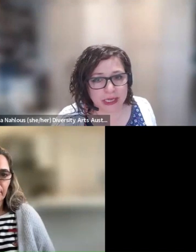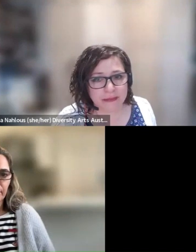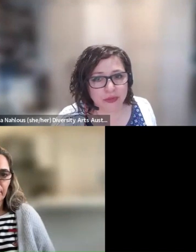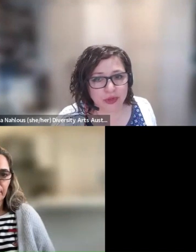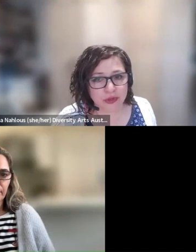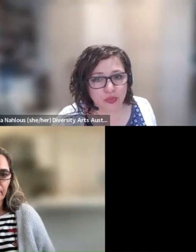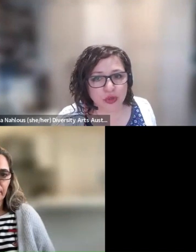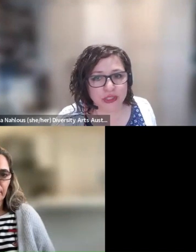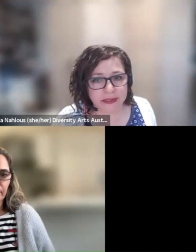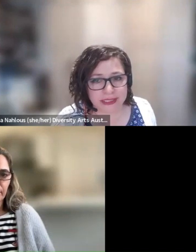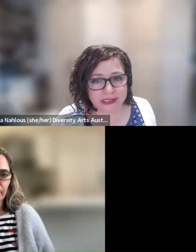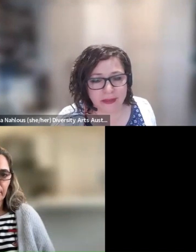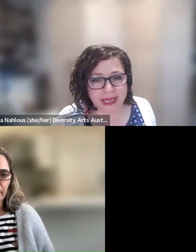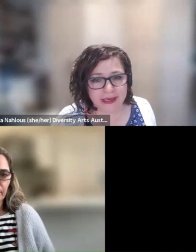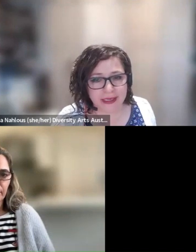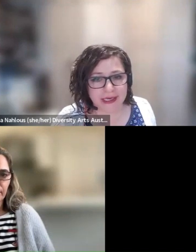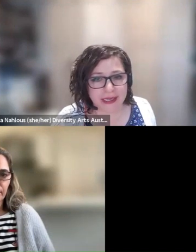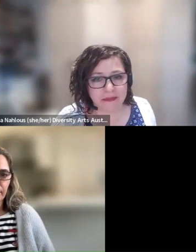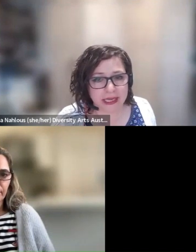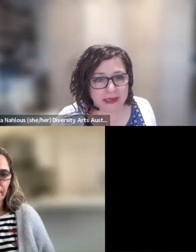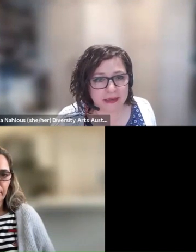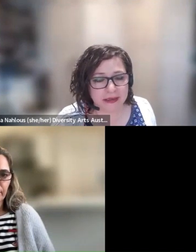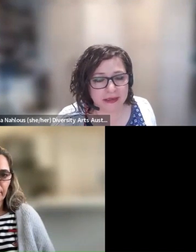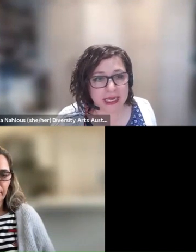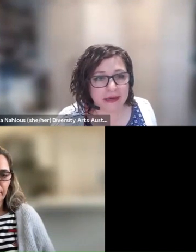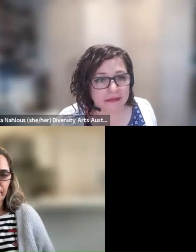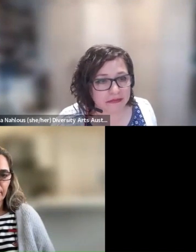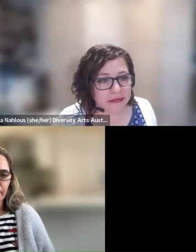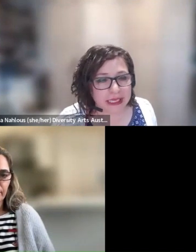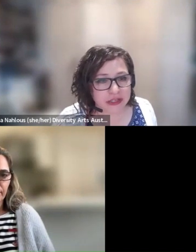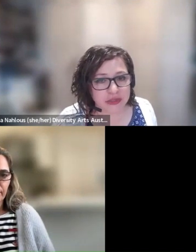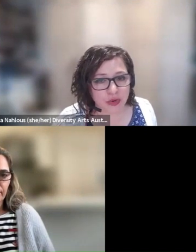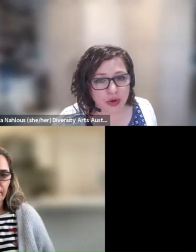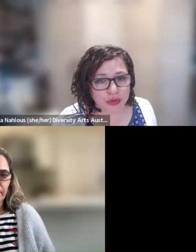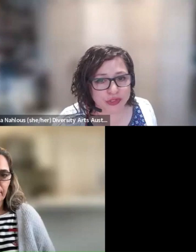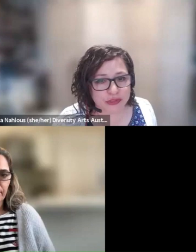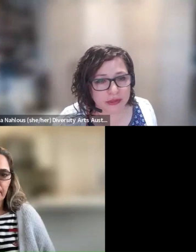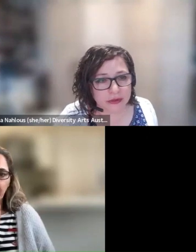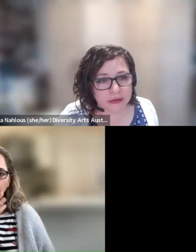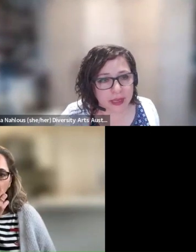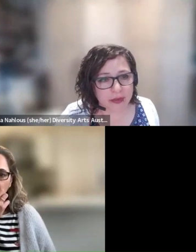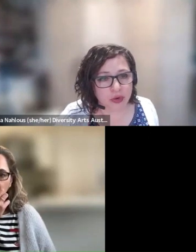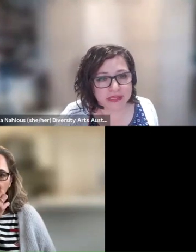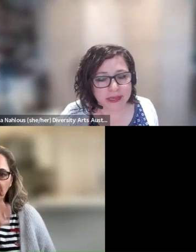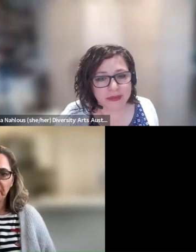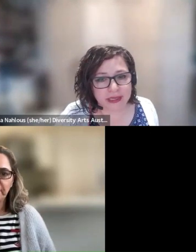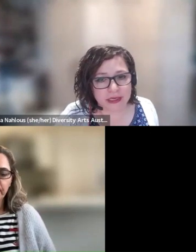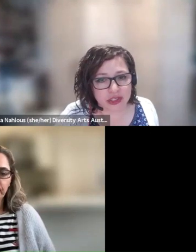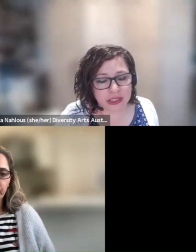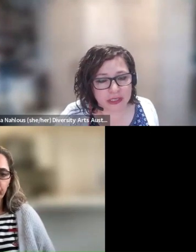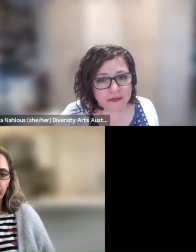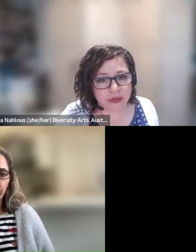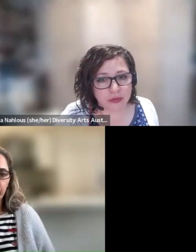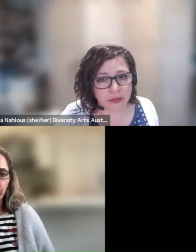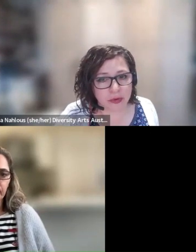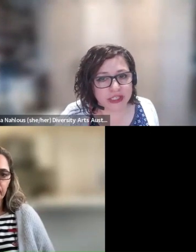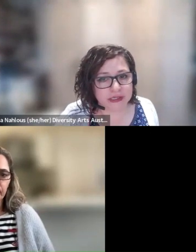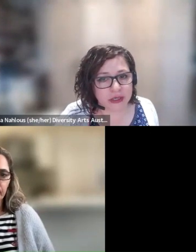people that want to participate in and be in leadership roles? And what are some of the initiatives or projects that